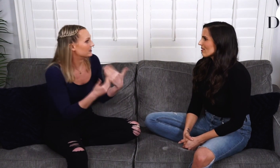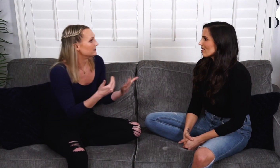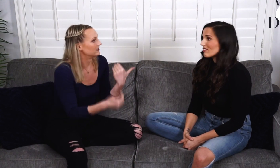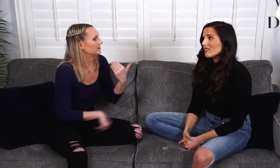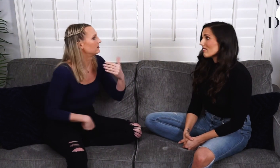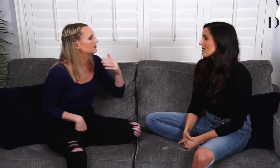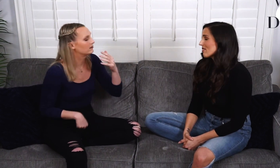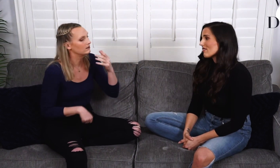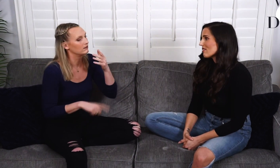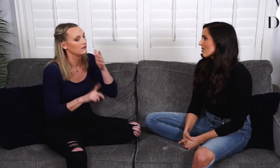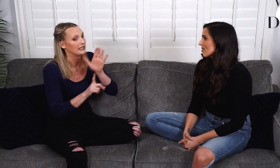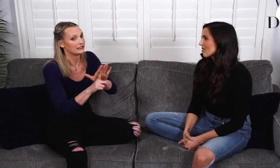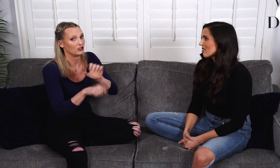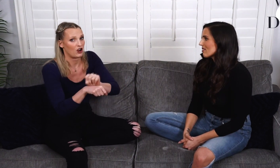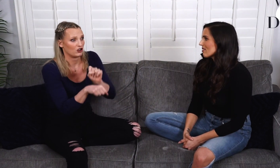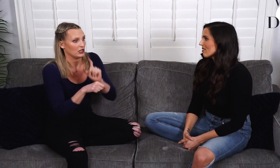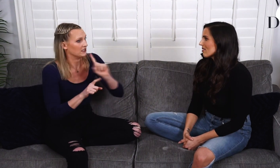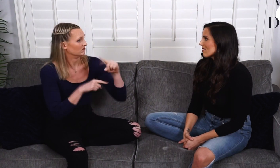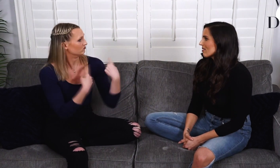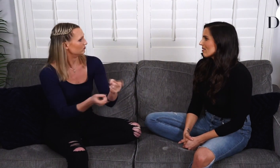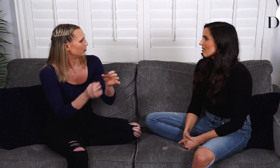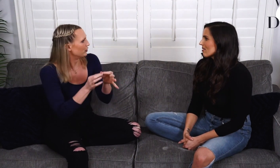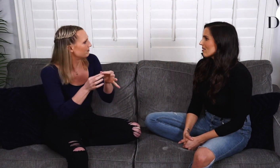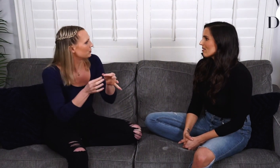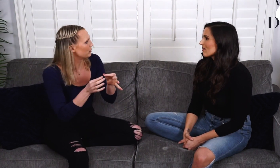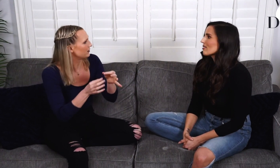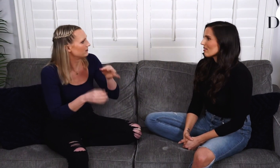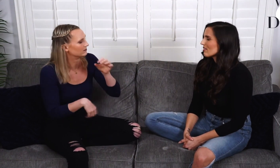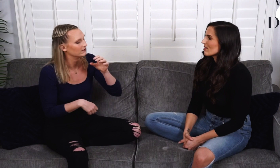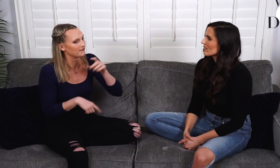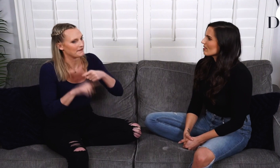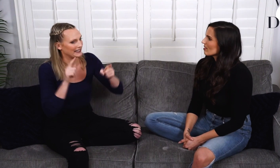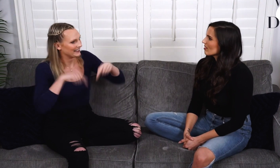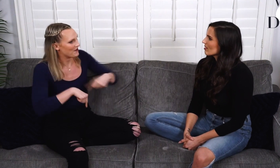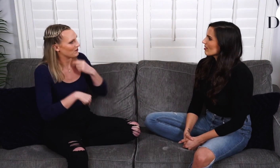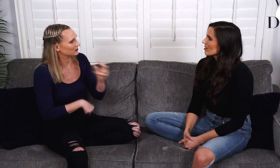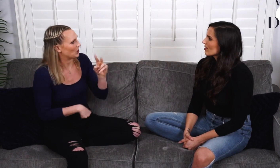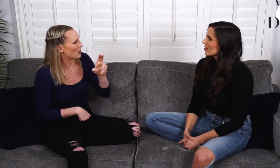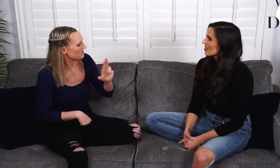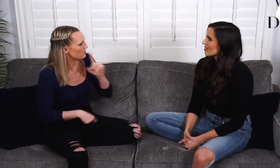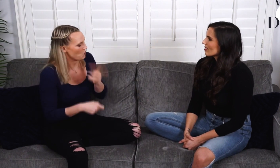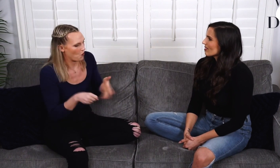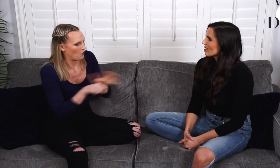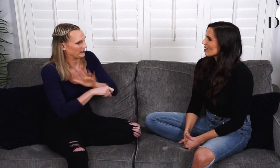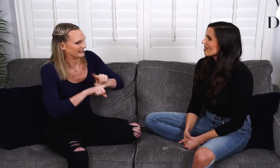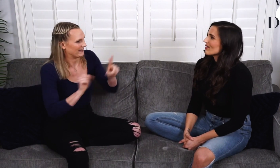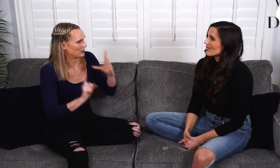I know it's not easy. Her career has been interpreting. But this voice-over is a totally different experience